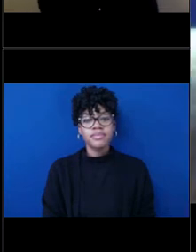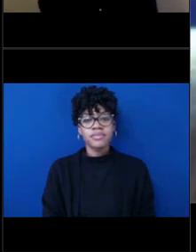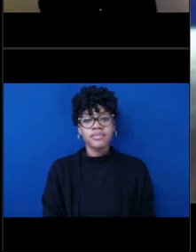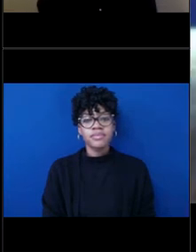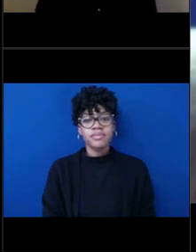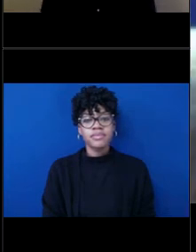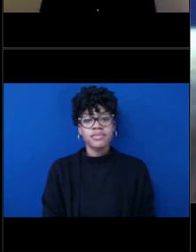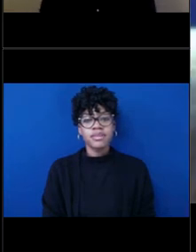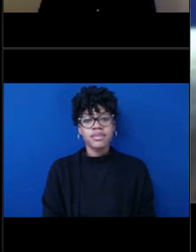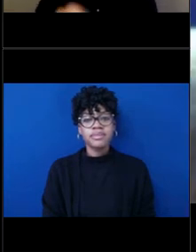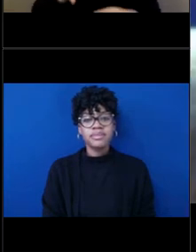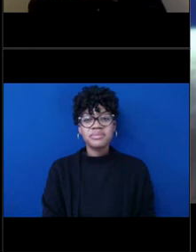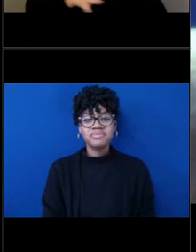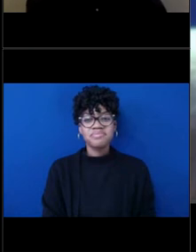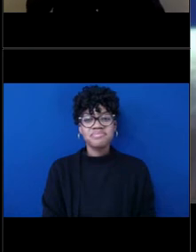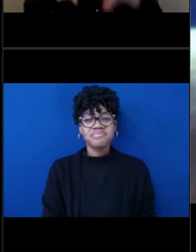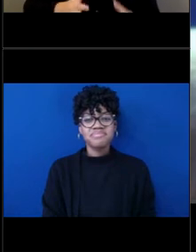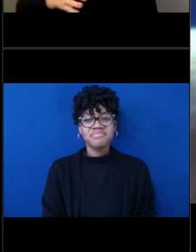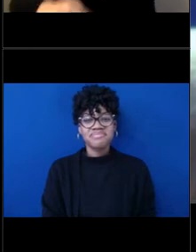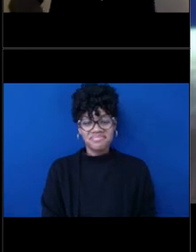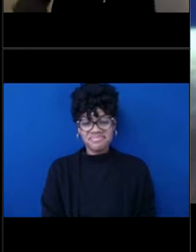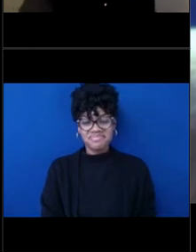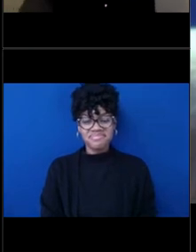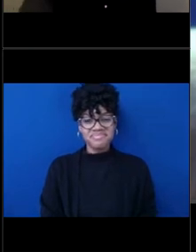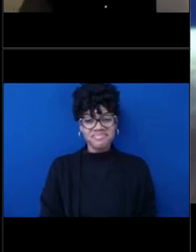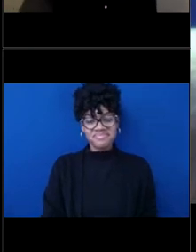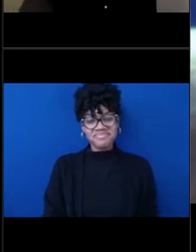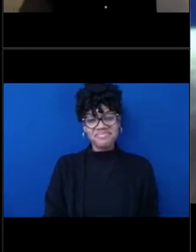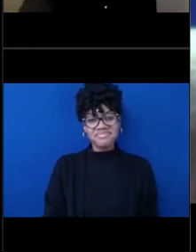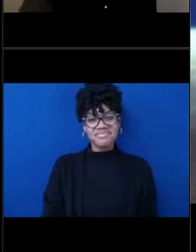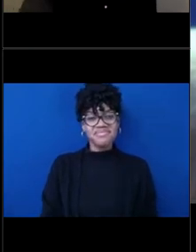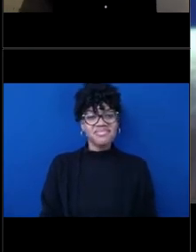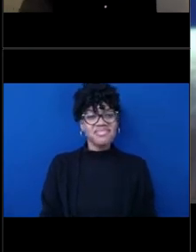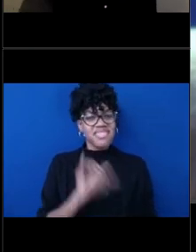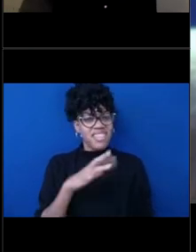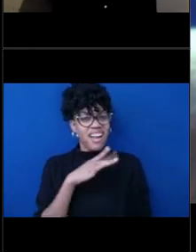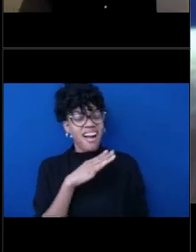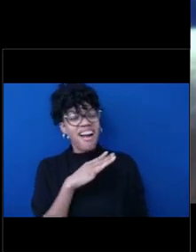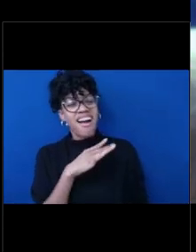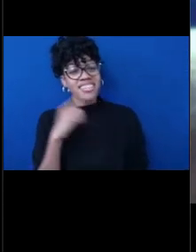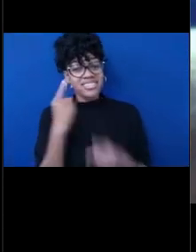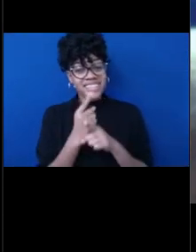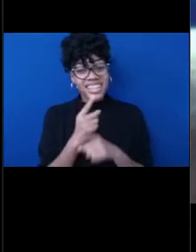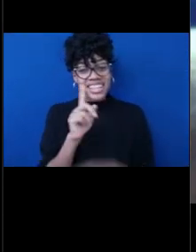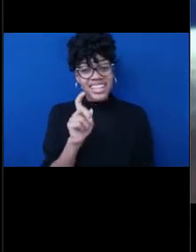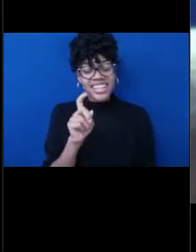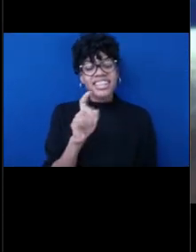So something cool is going on. Coral polyps have developed a special friendship.